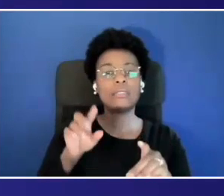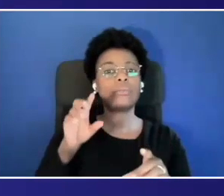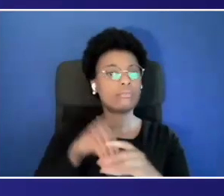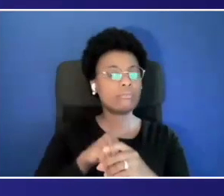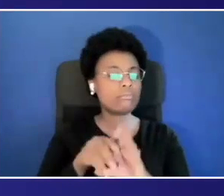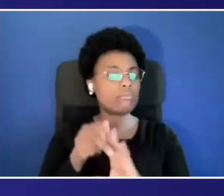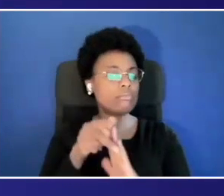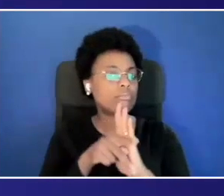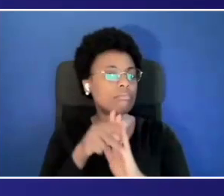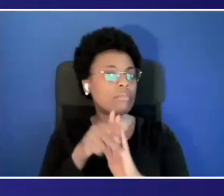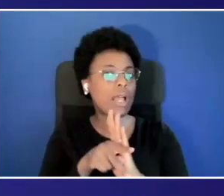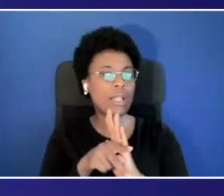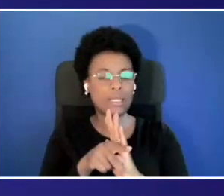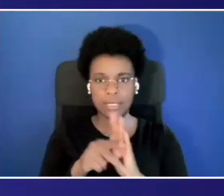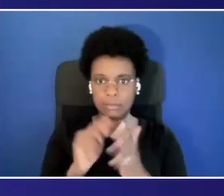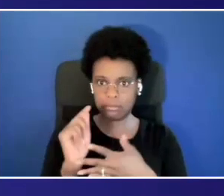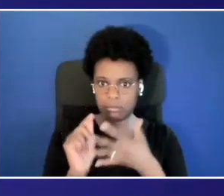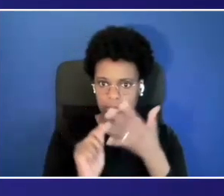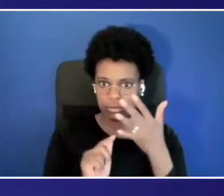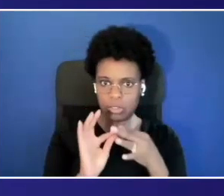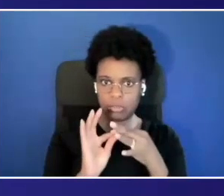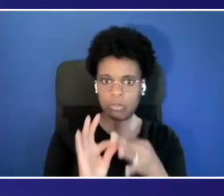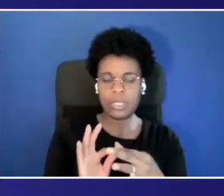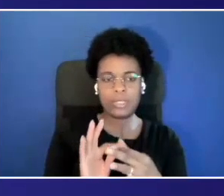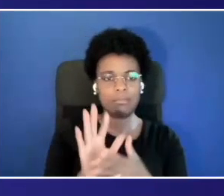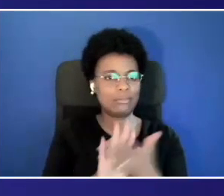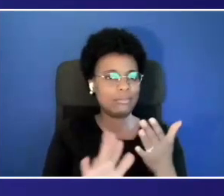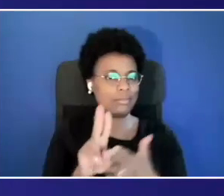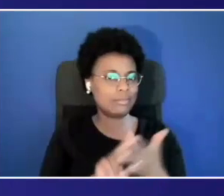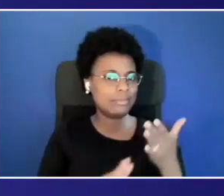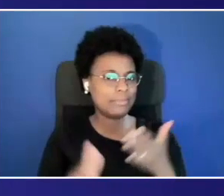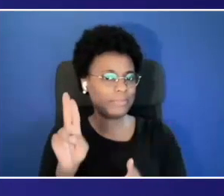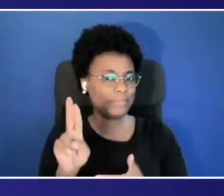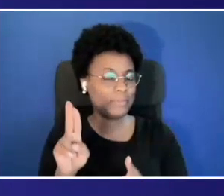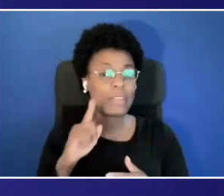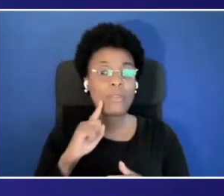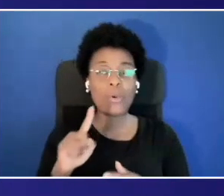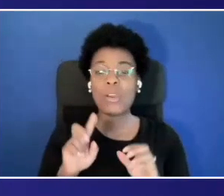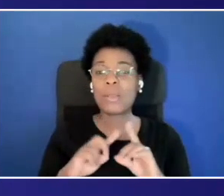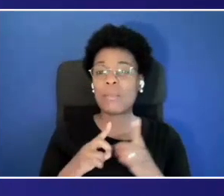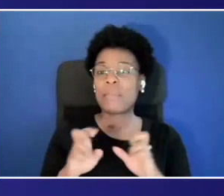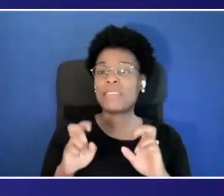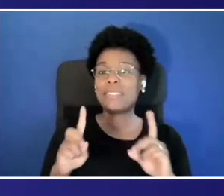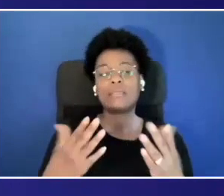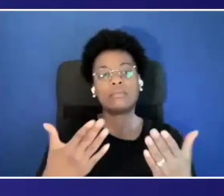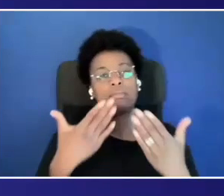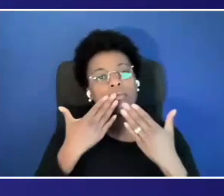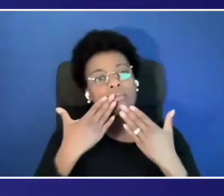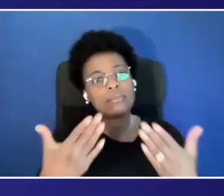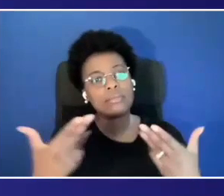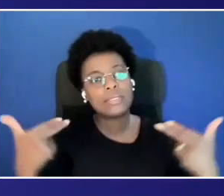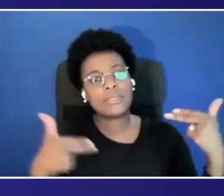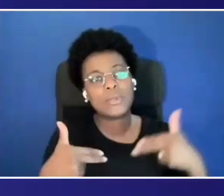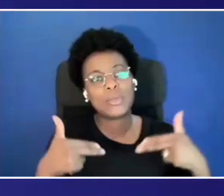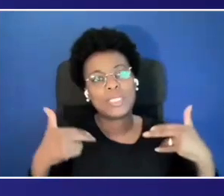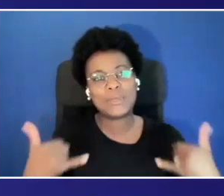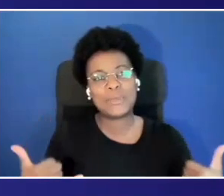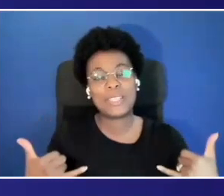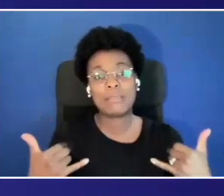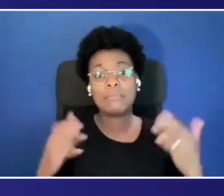On behalf of the Department of Education, we thank you again for joining us today. This concludes our introduction.